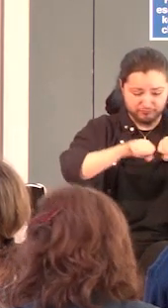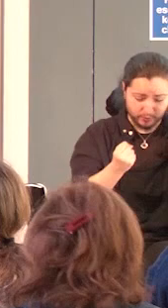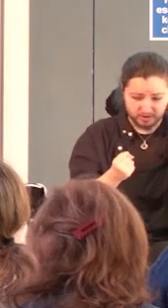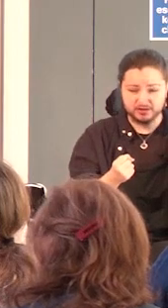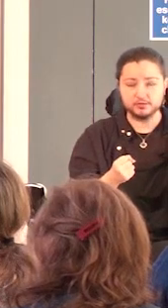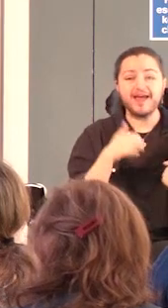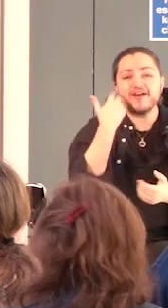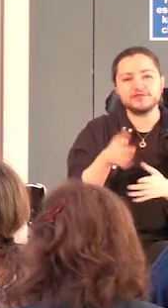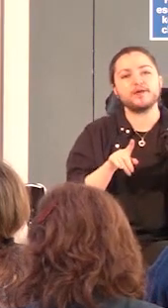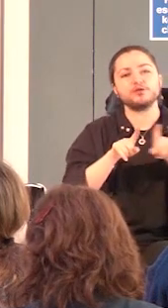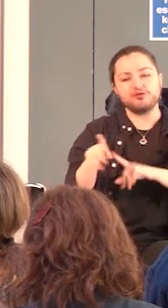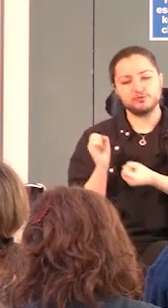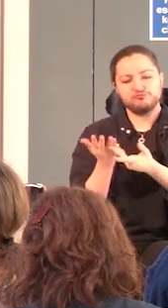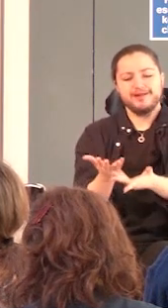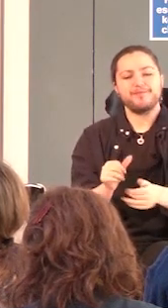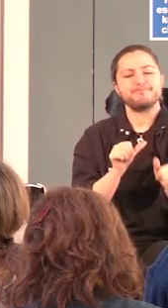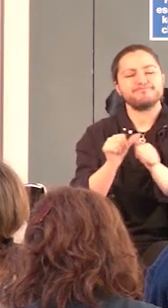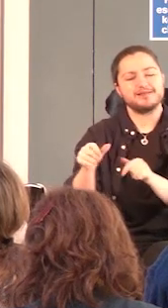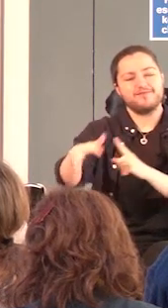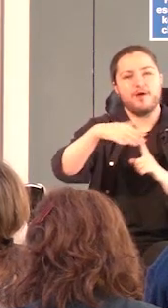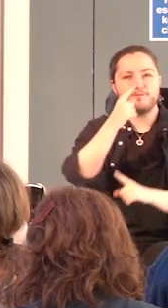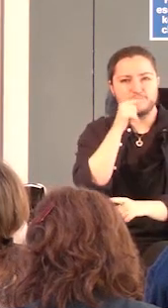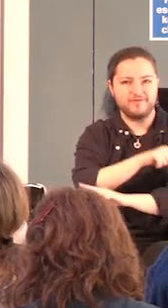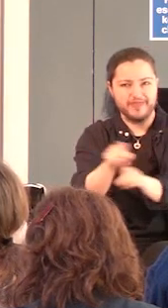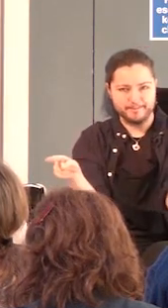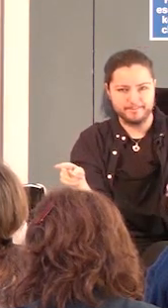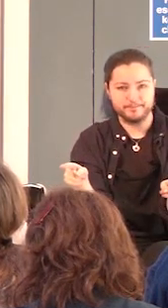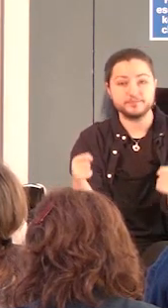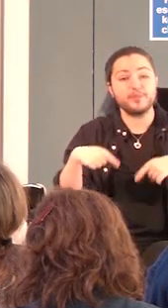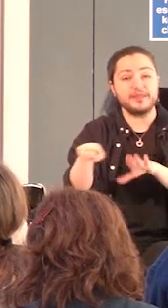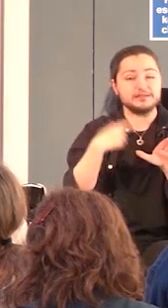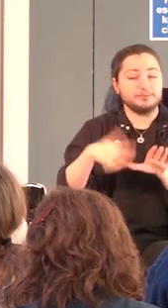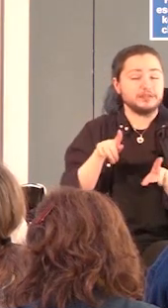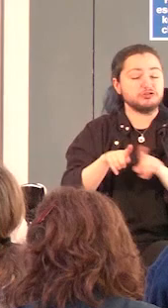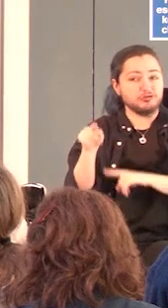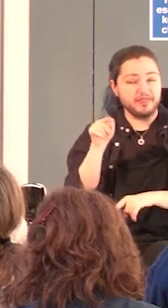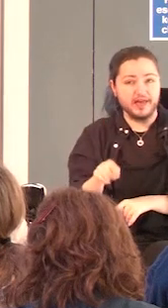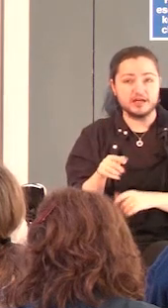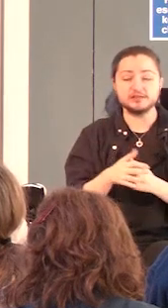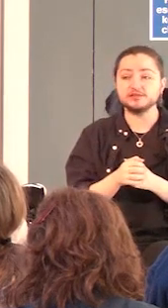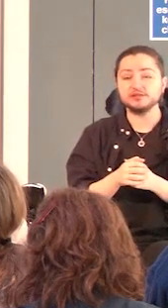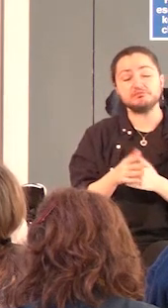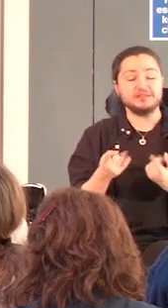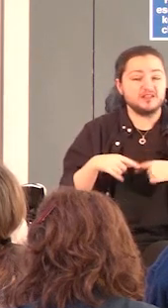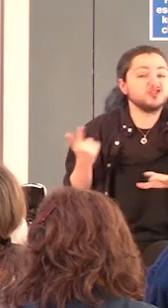we do our best to present them with the best possible environment. That's what we've been doing this year. We are a certain way along that journey.